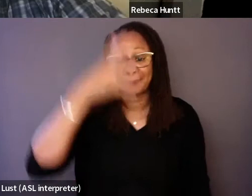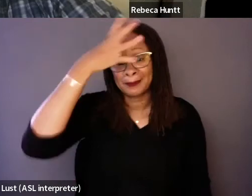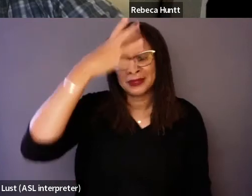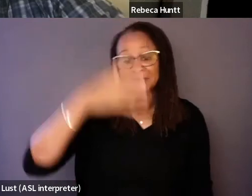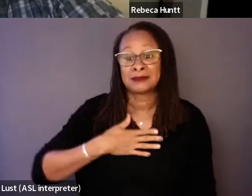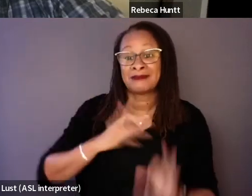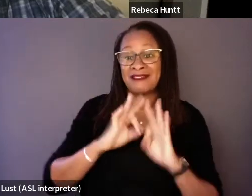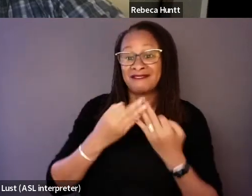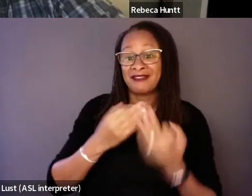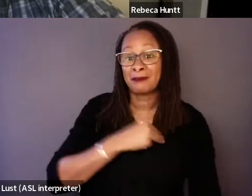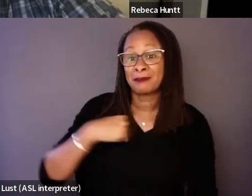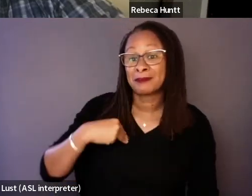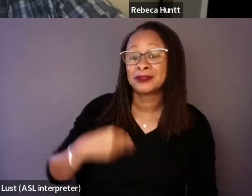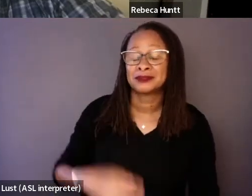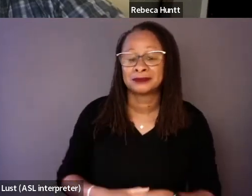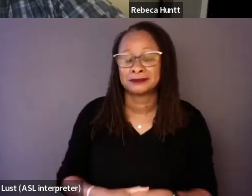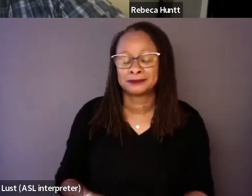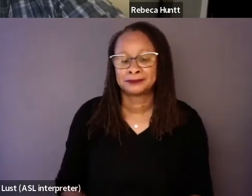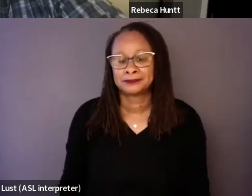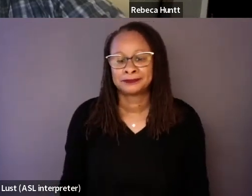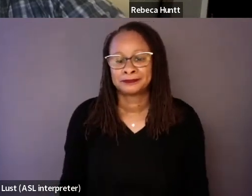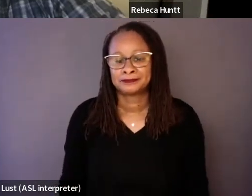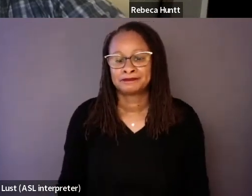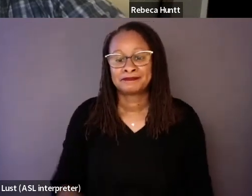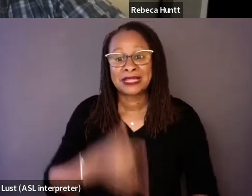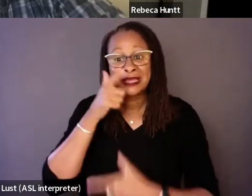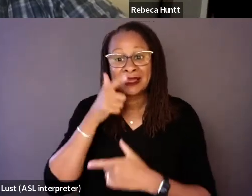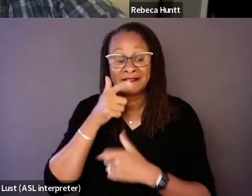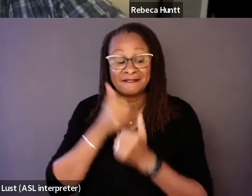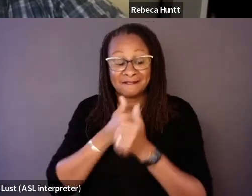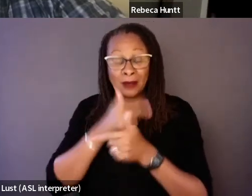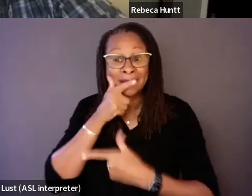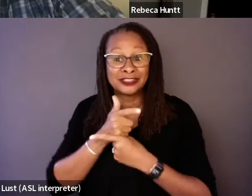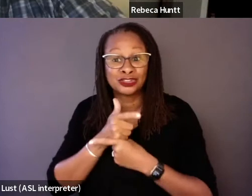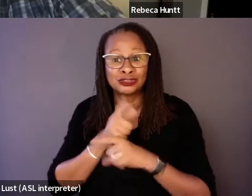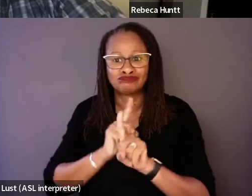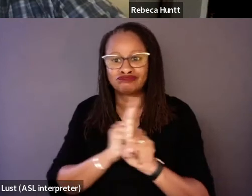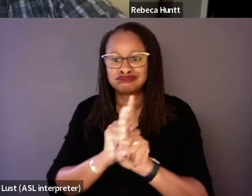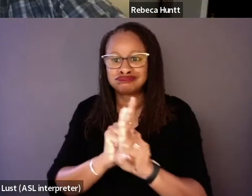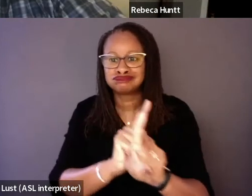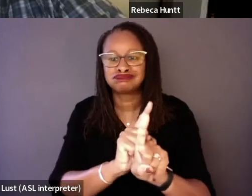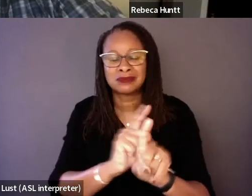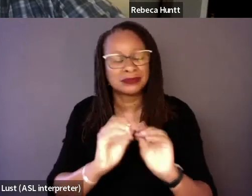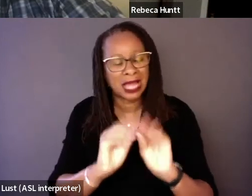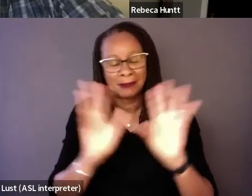you know, following my sister around. It was absolutely something to navigate.